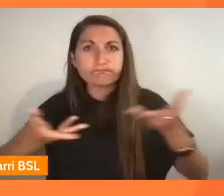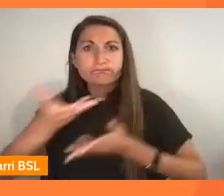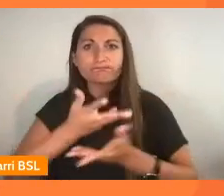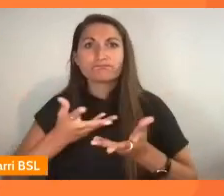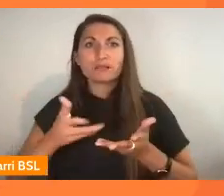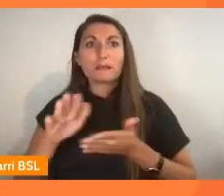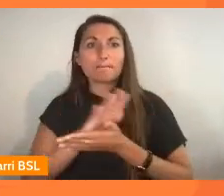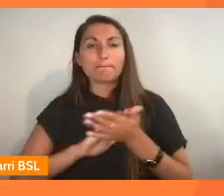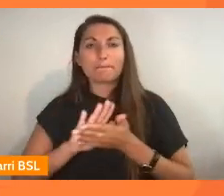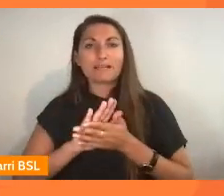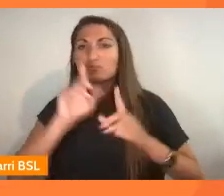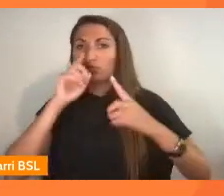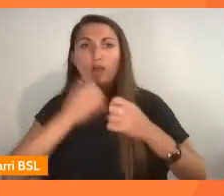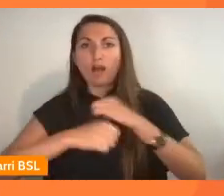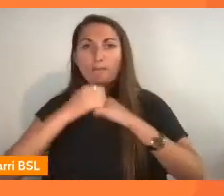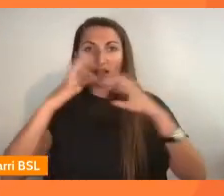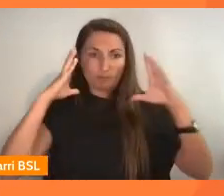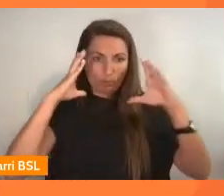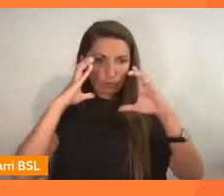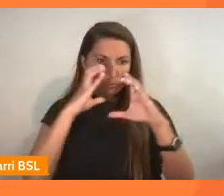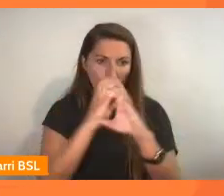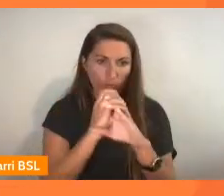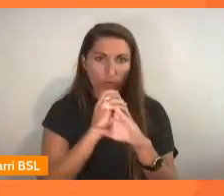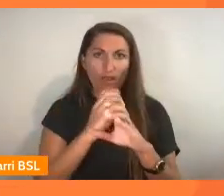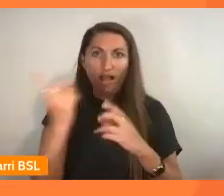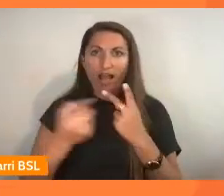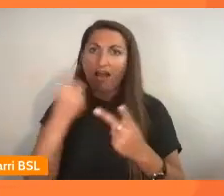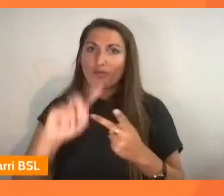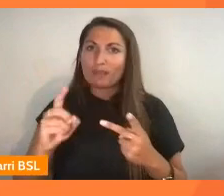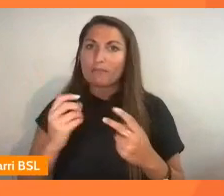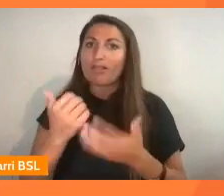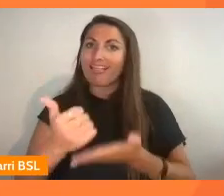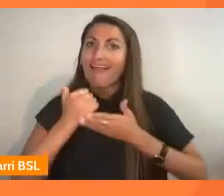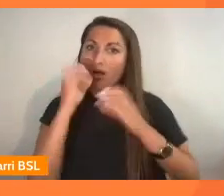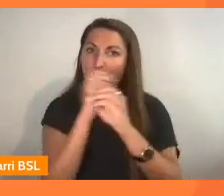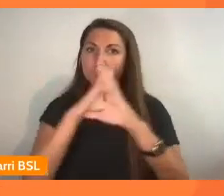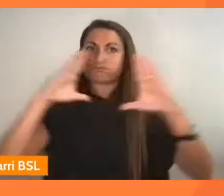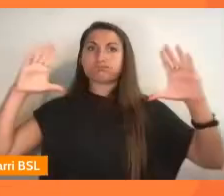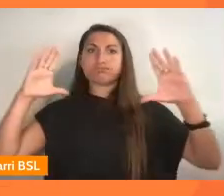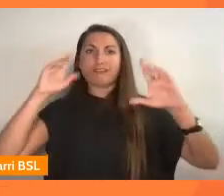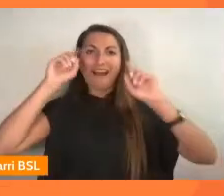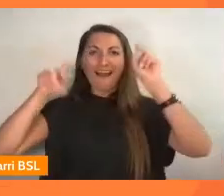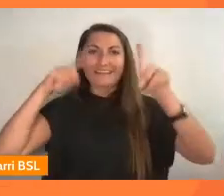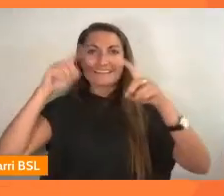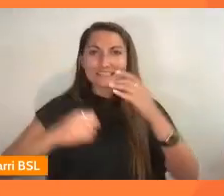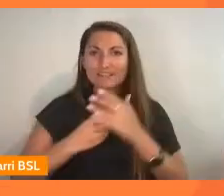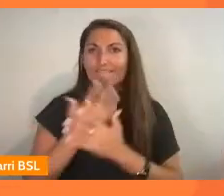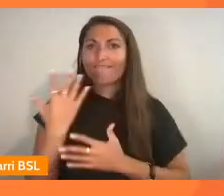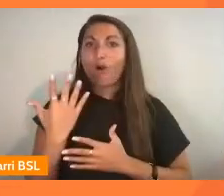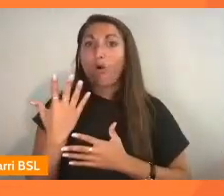into your own ideas. And so they then evolve and they often evolve for the better.